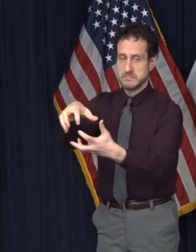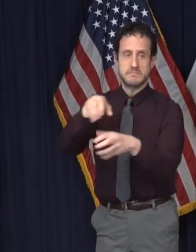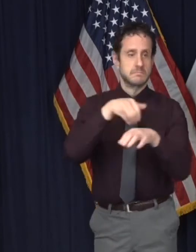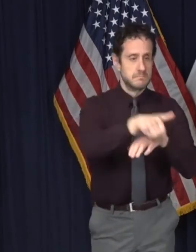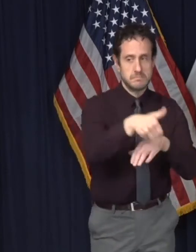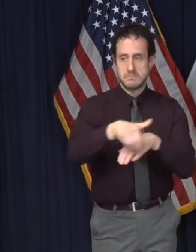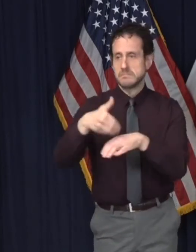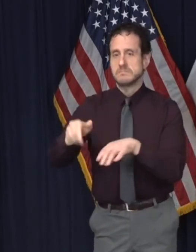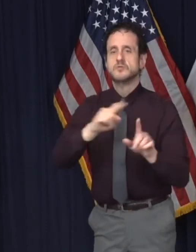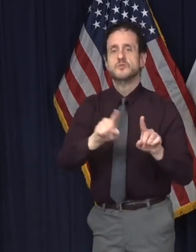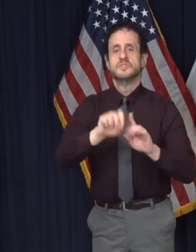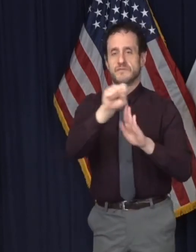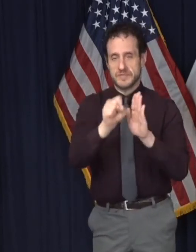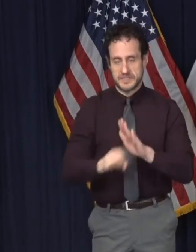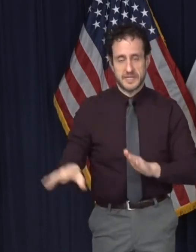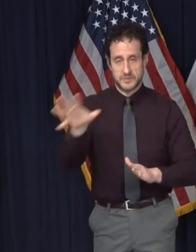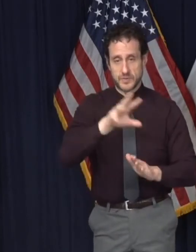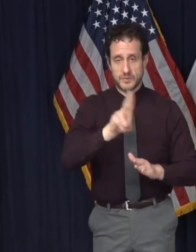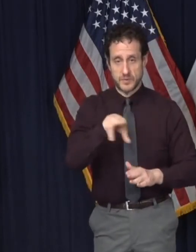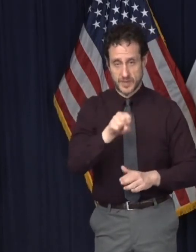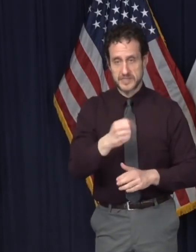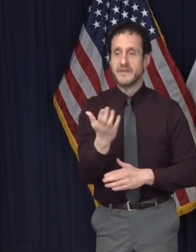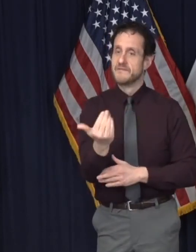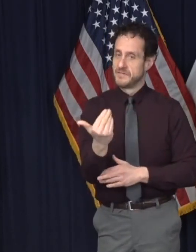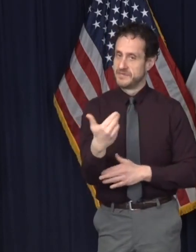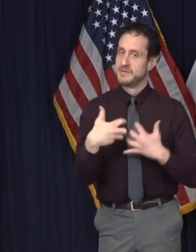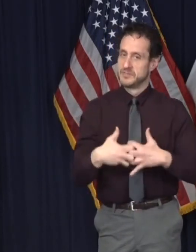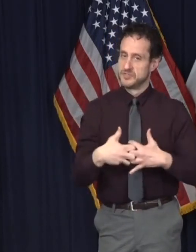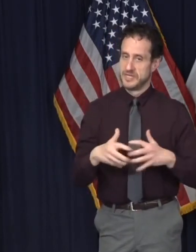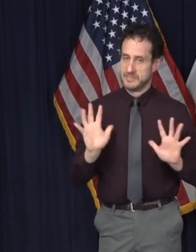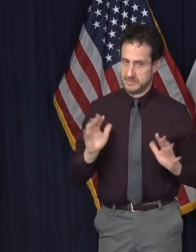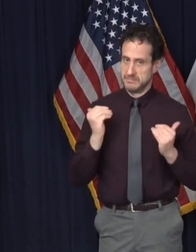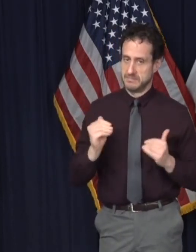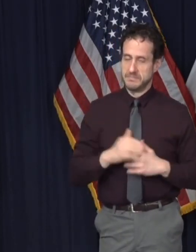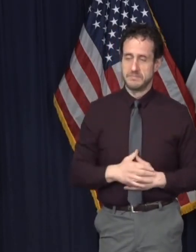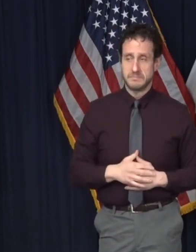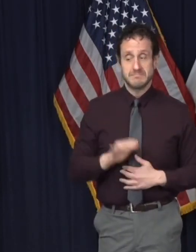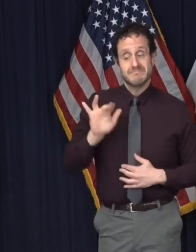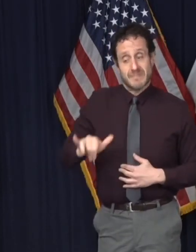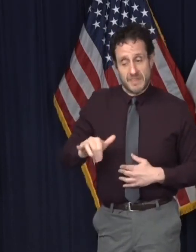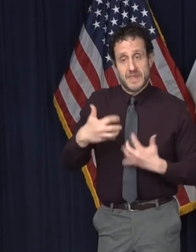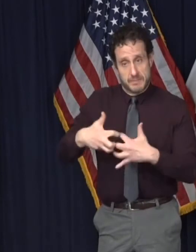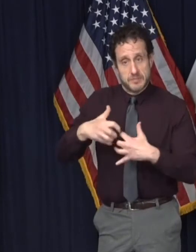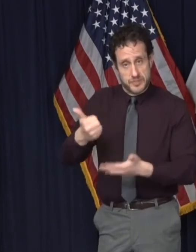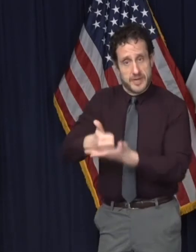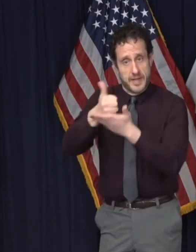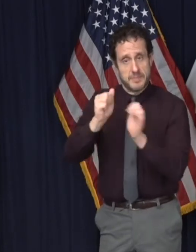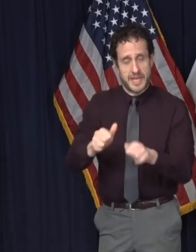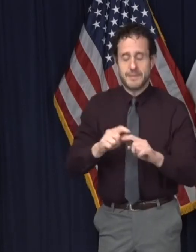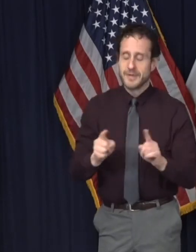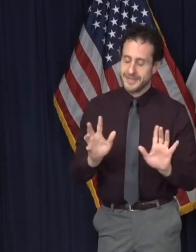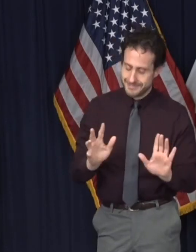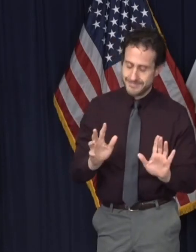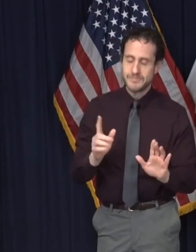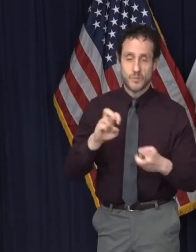AND THOSE MACHINES ARE BEING DISTRIBUTED TO EVERY STATE IN THE UNITED STATES. 15 MACHINES. THIS COULD BE A HUGE HELP BUT